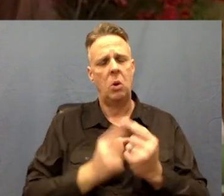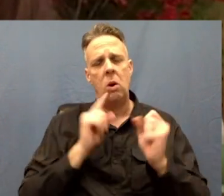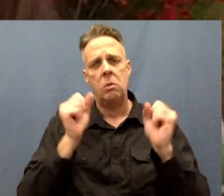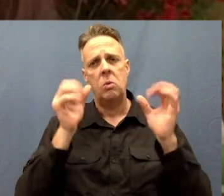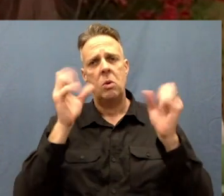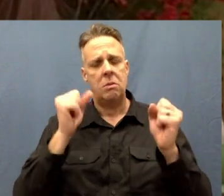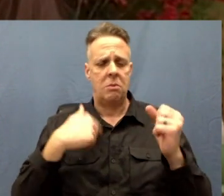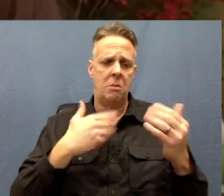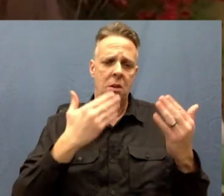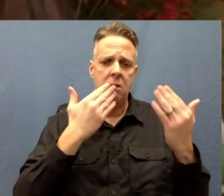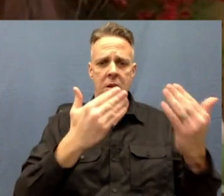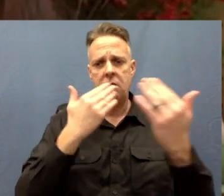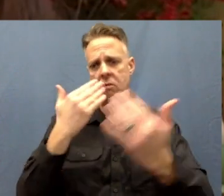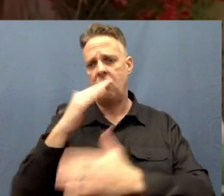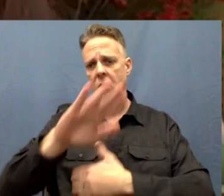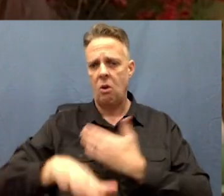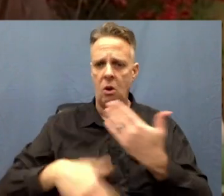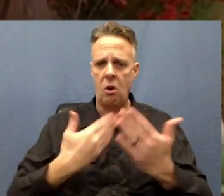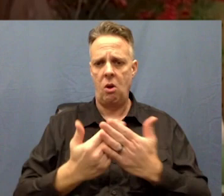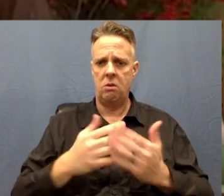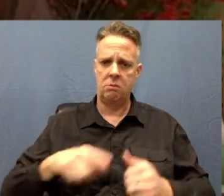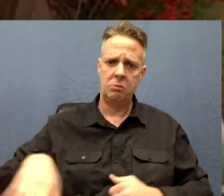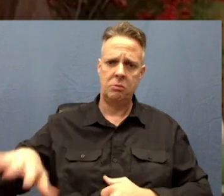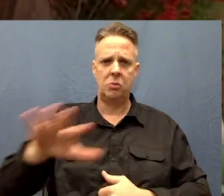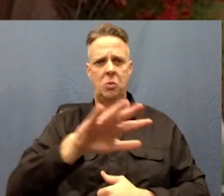TO EVERYONE WHO HAS CONTRIBUTED,